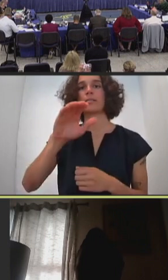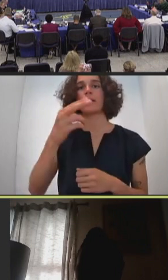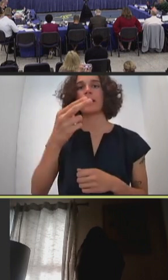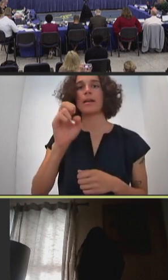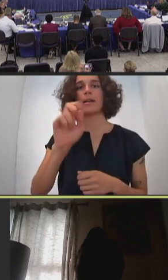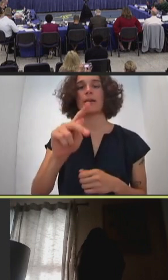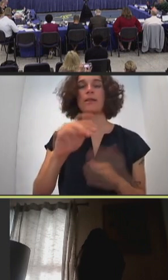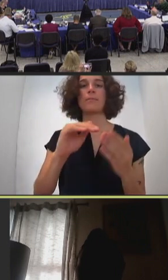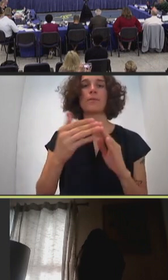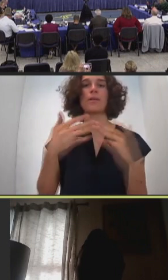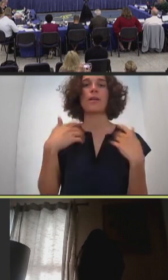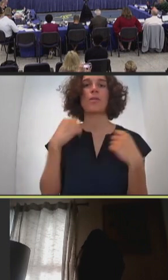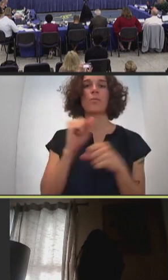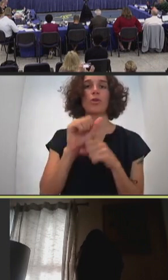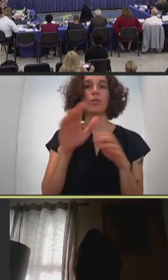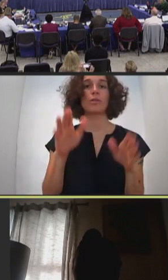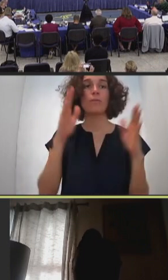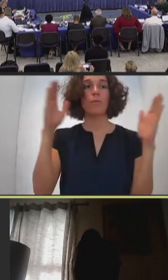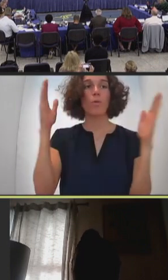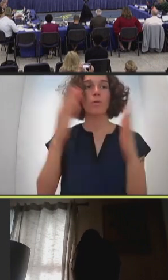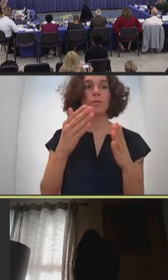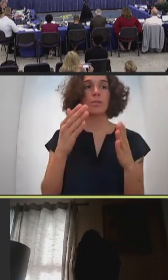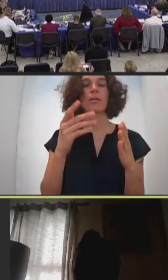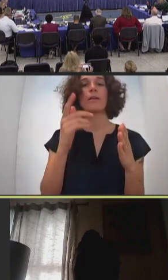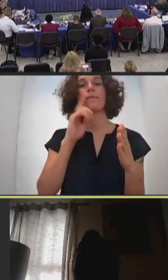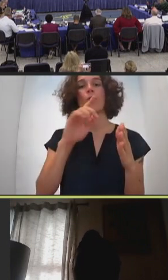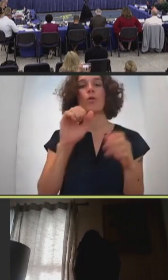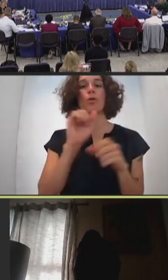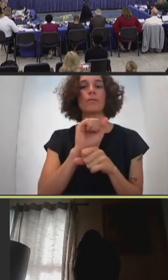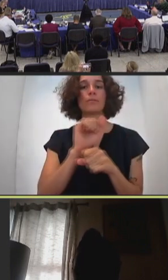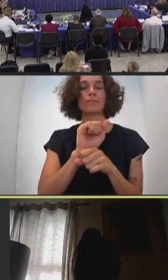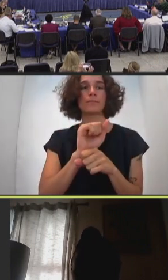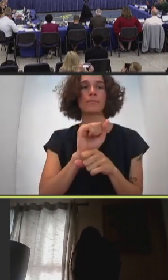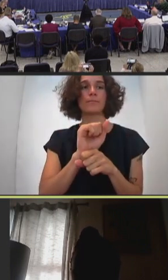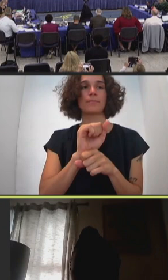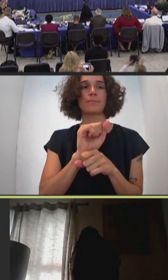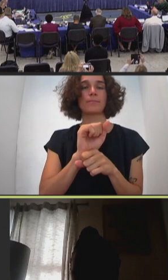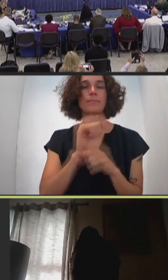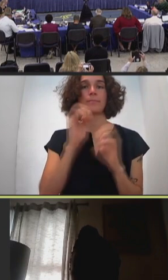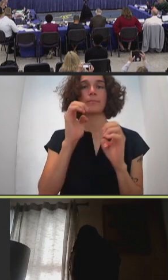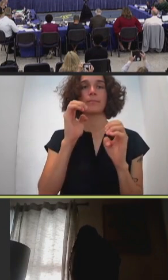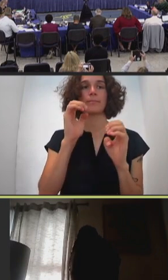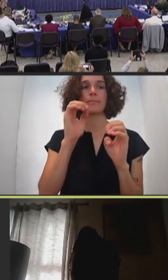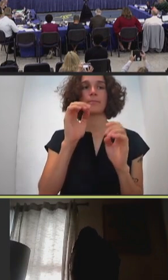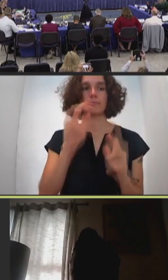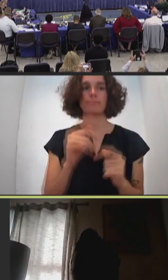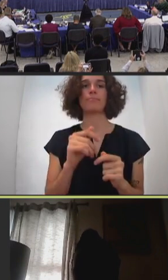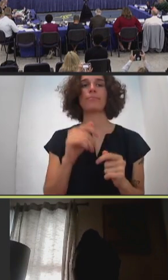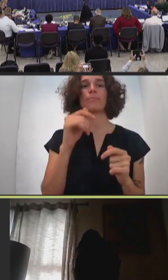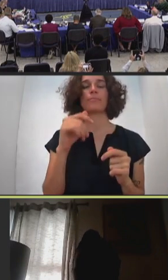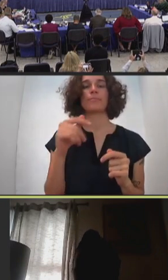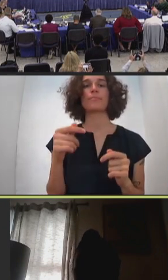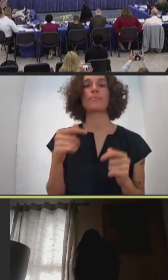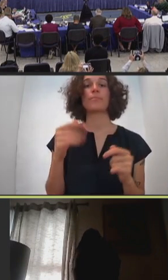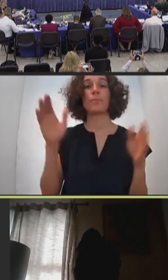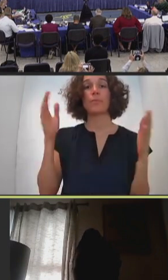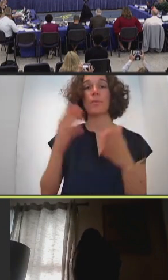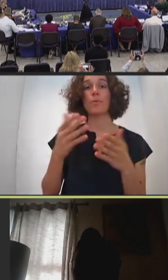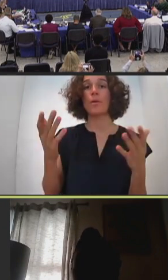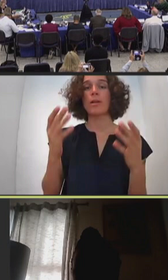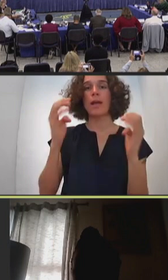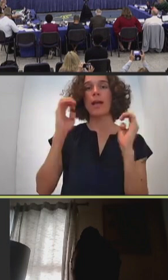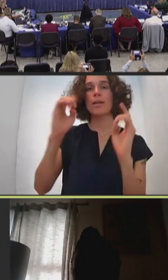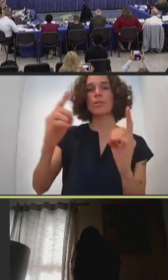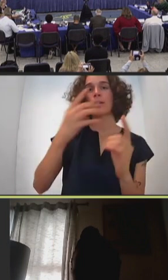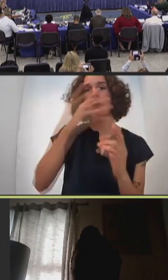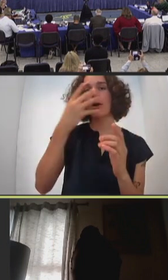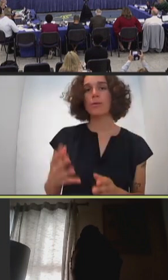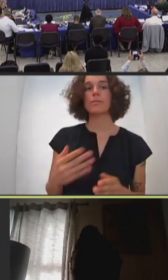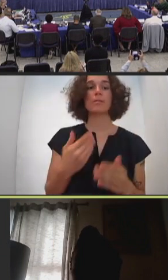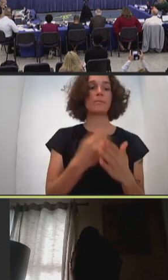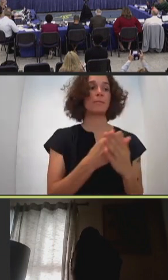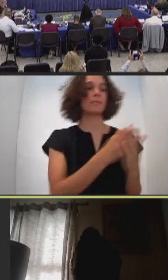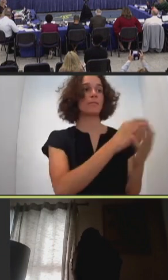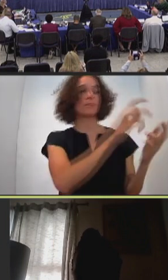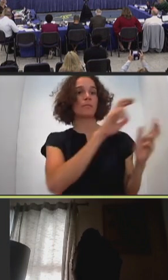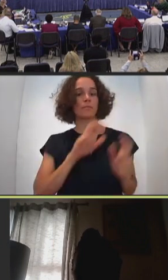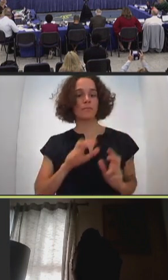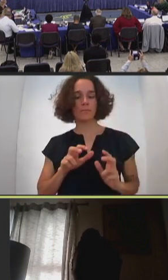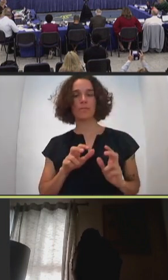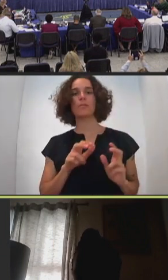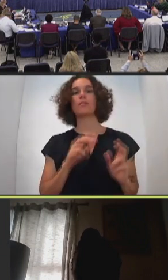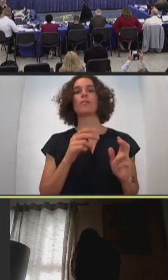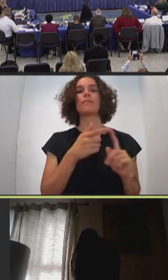focus their effort on educating migrants through the funding that we receive from CDCF. SEAHEC